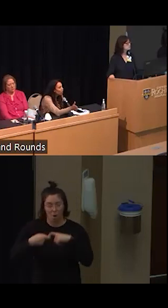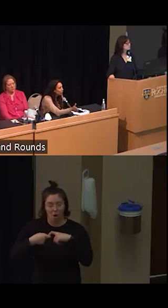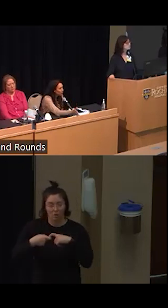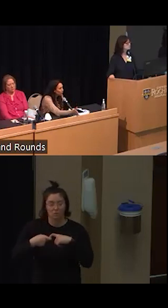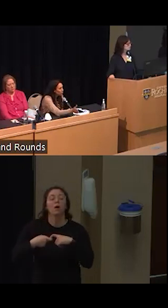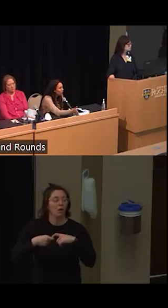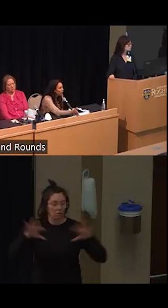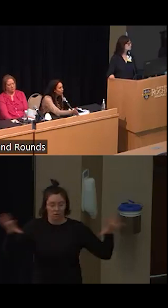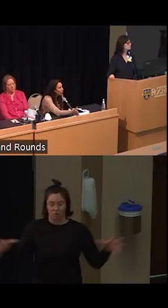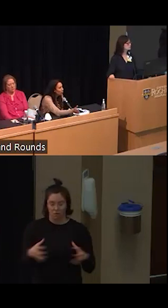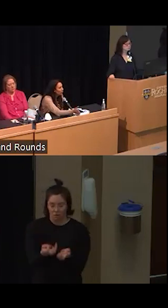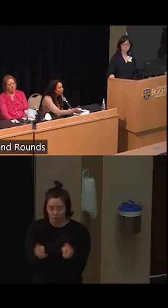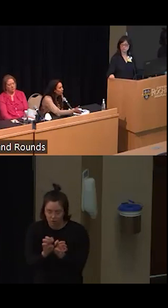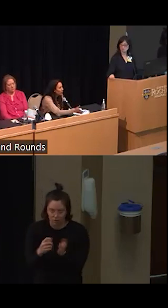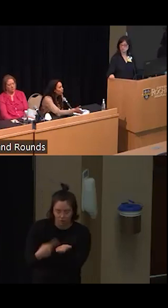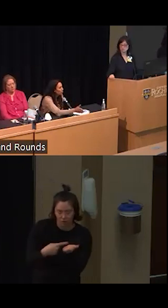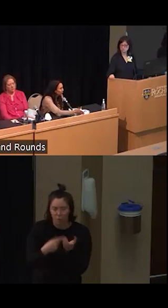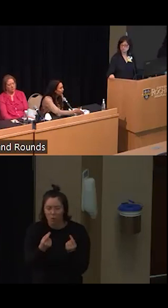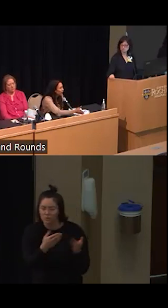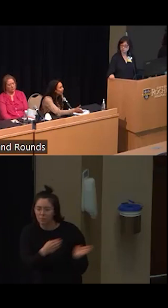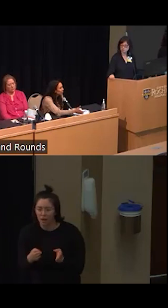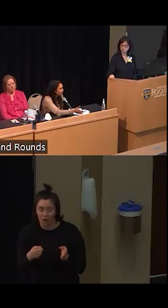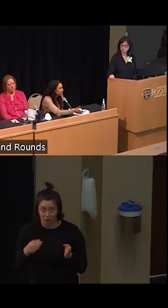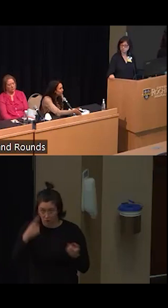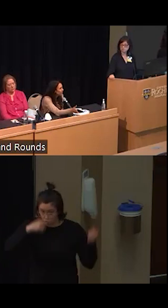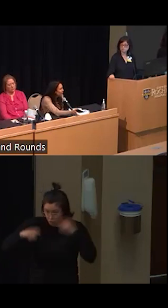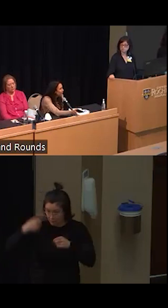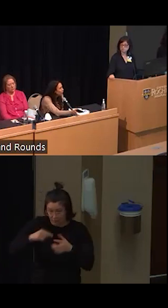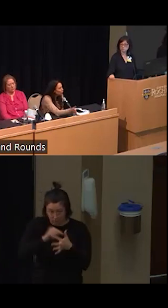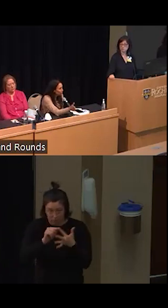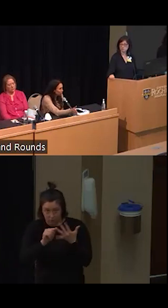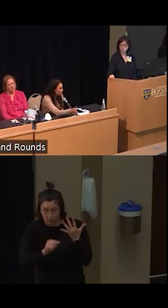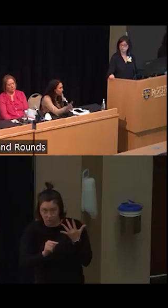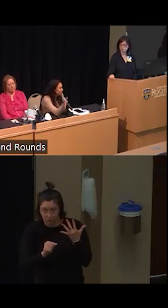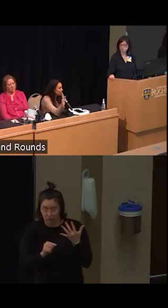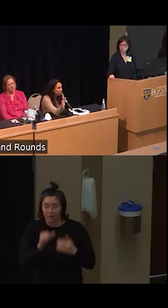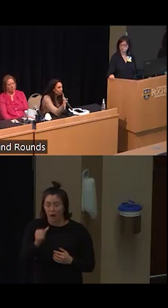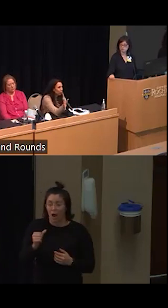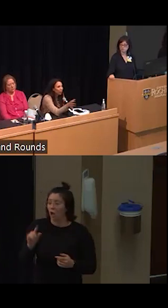to talk about it and talk about what is our plan if this then that versus everyone going